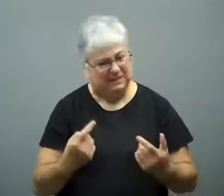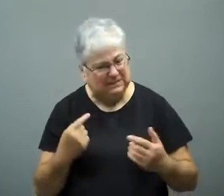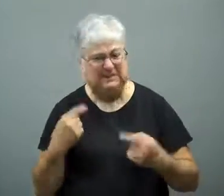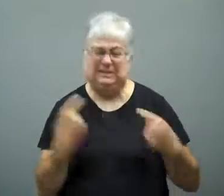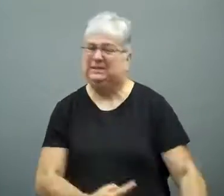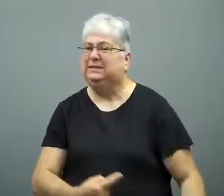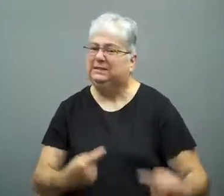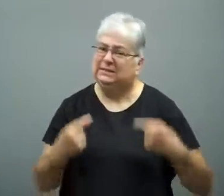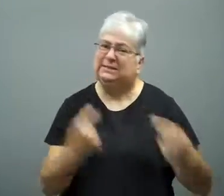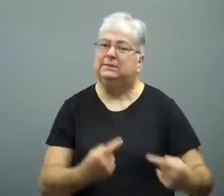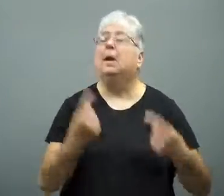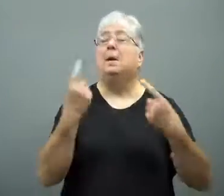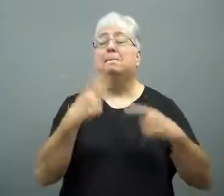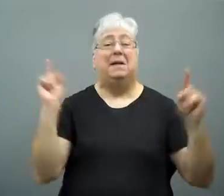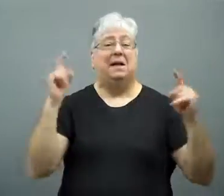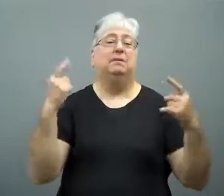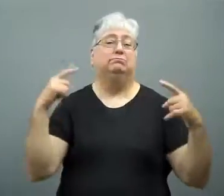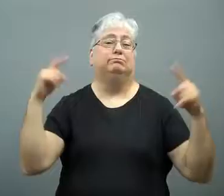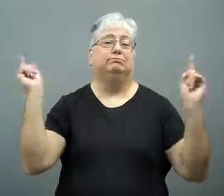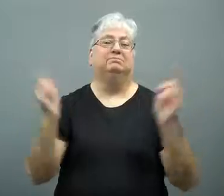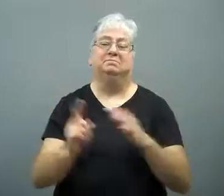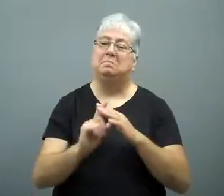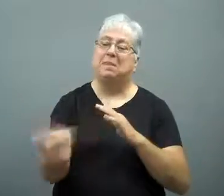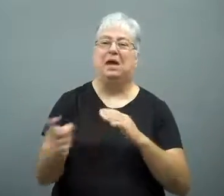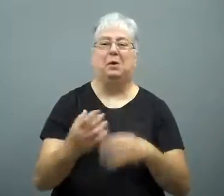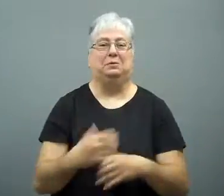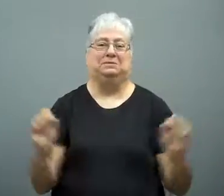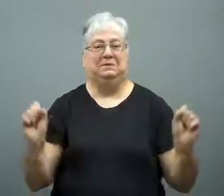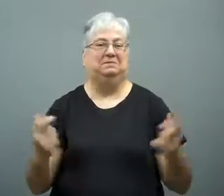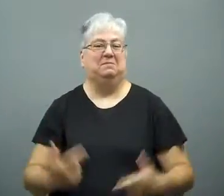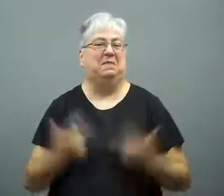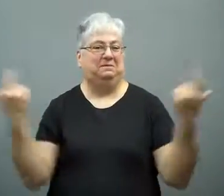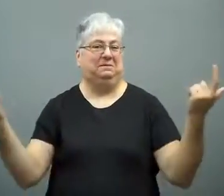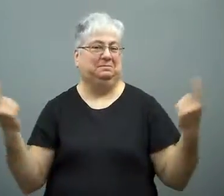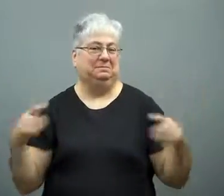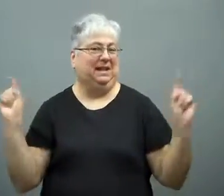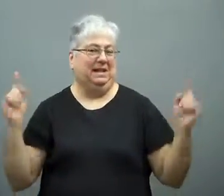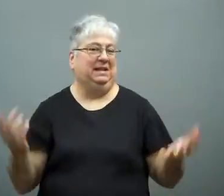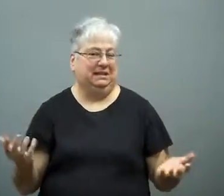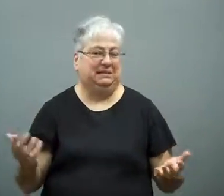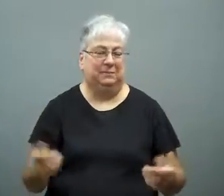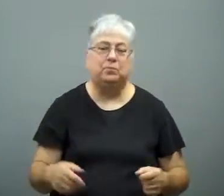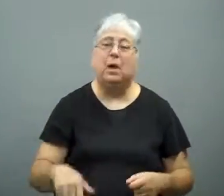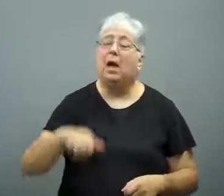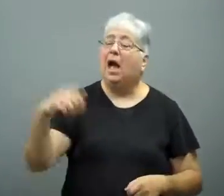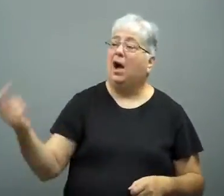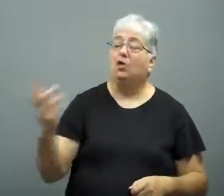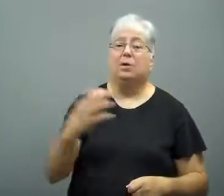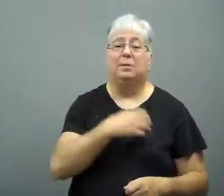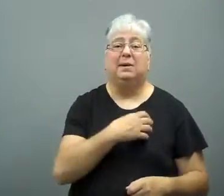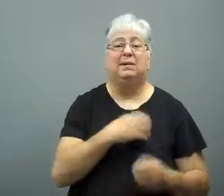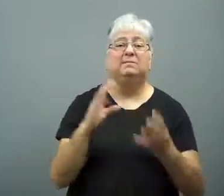They struggled hard to survive, and finally escaped.